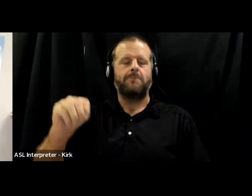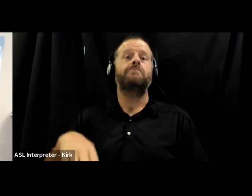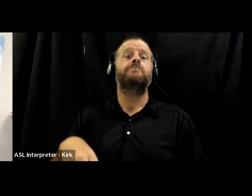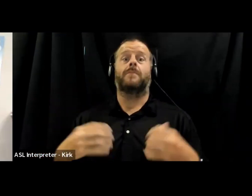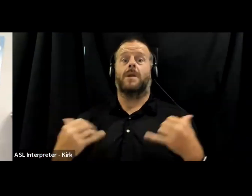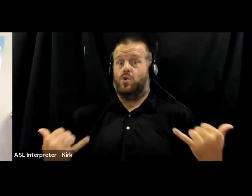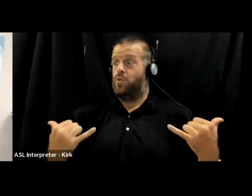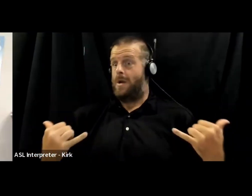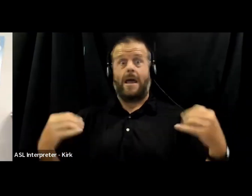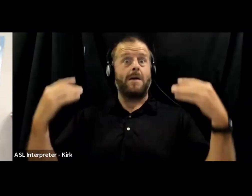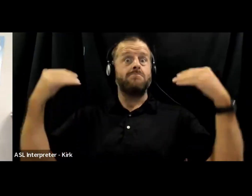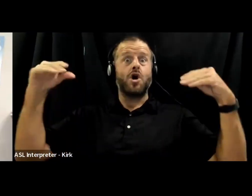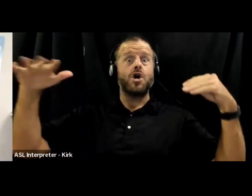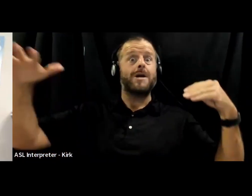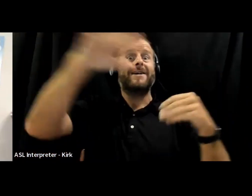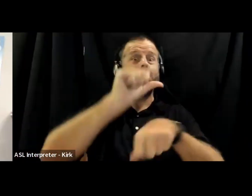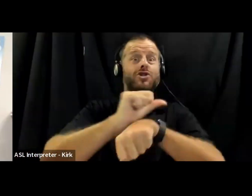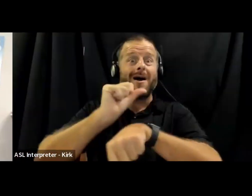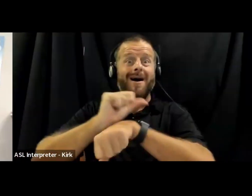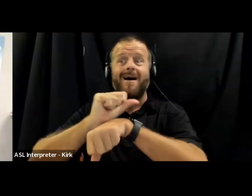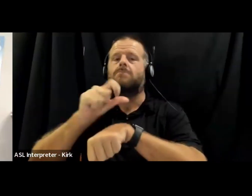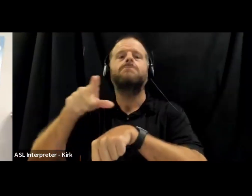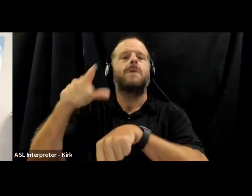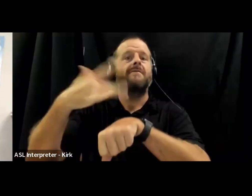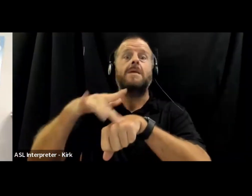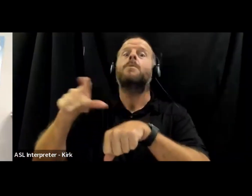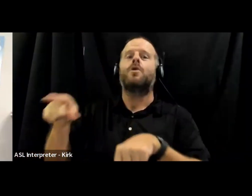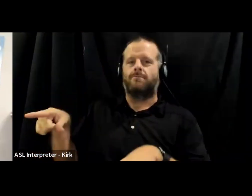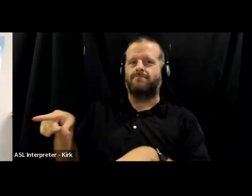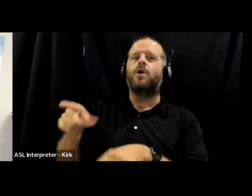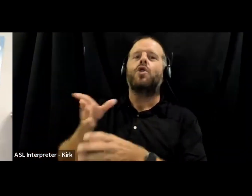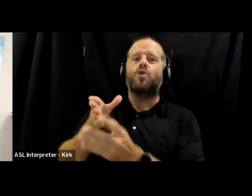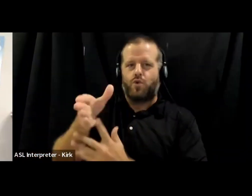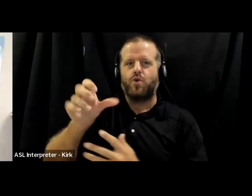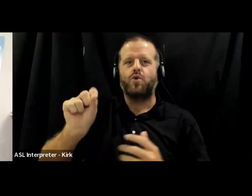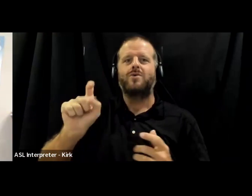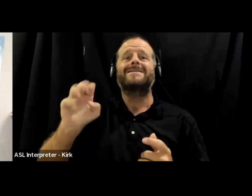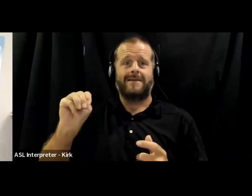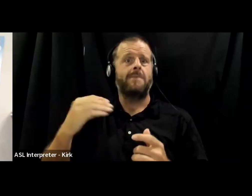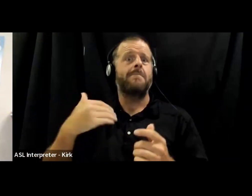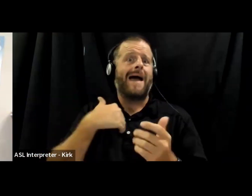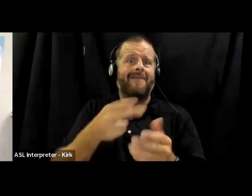the key to many successful quality jobs with high earning potential, careers that are also